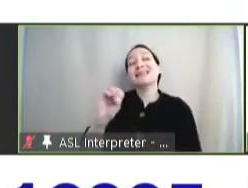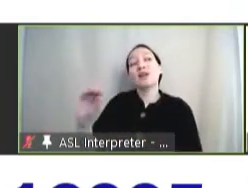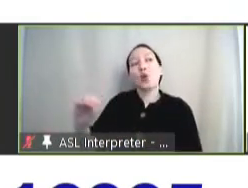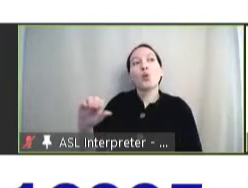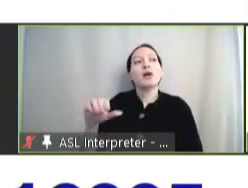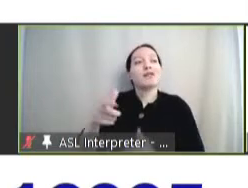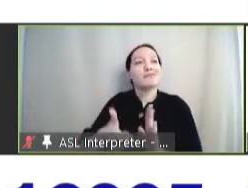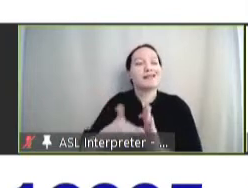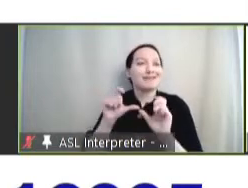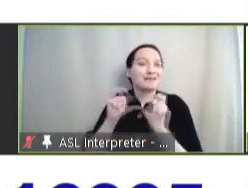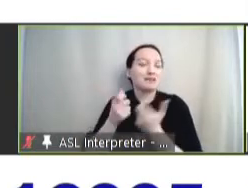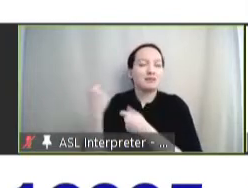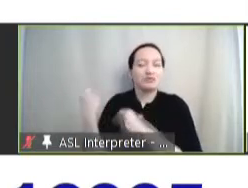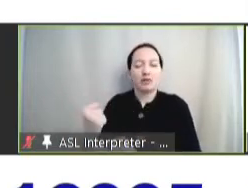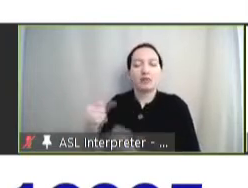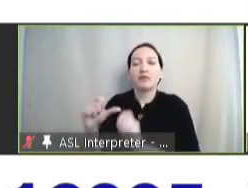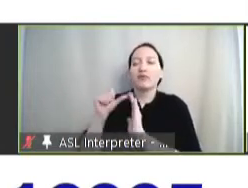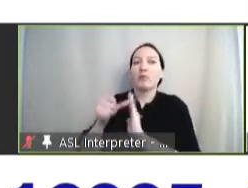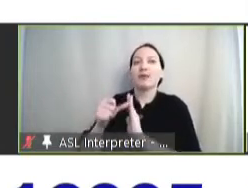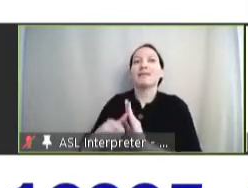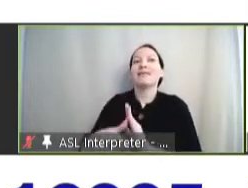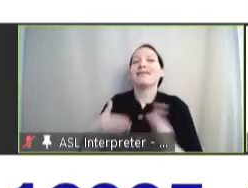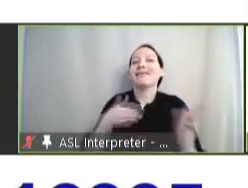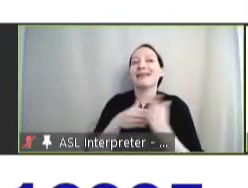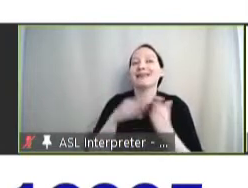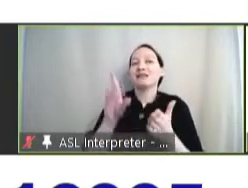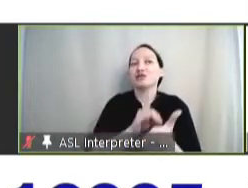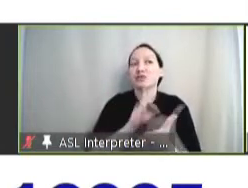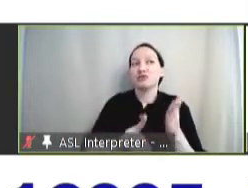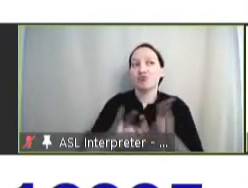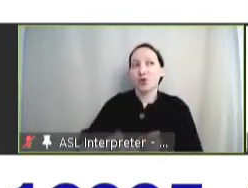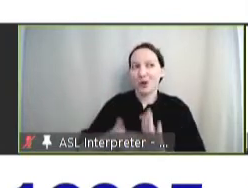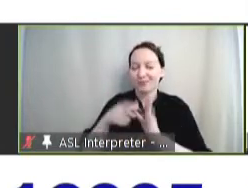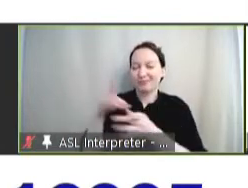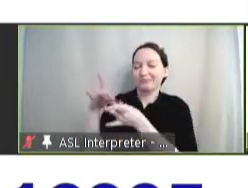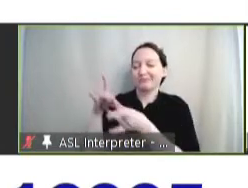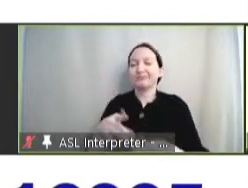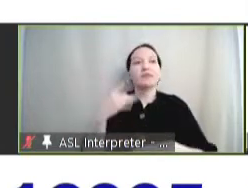strengthen enforcement of anti-discrimination requirements pertaining to the availability of